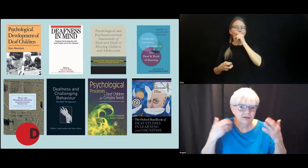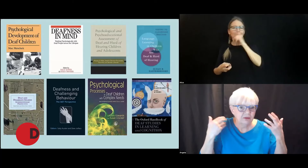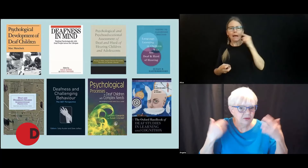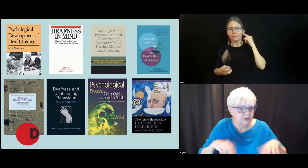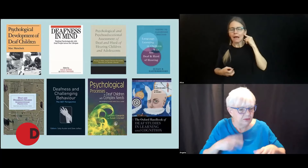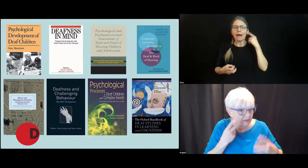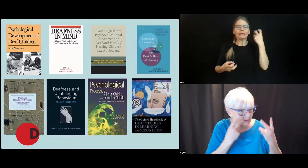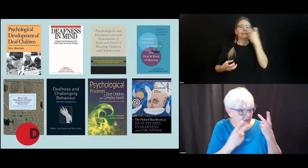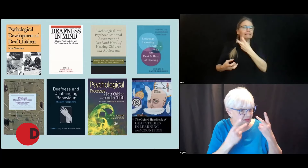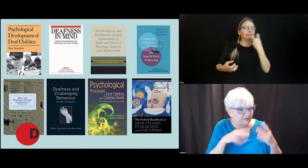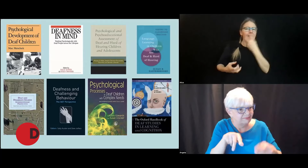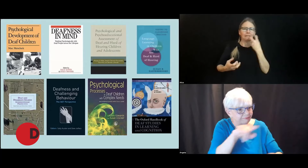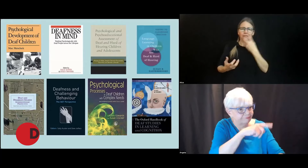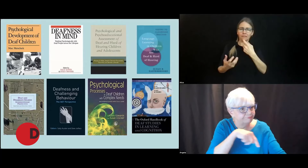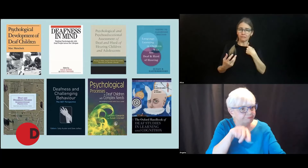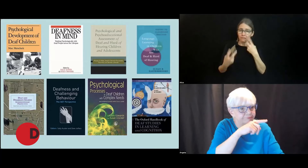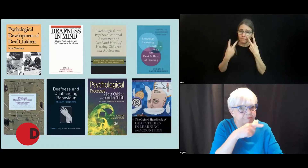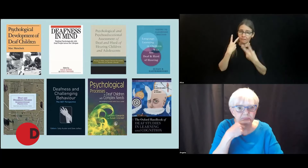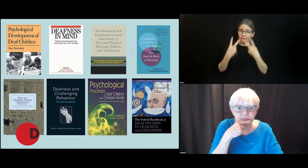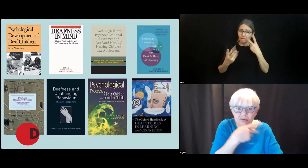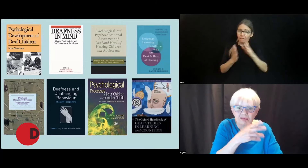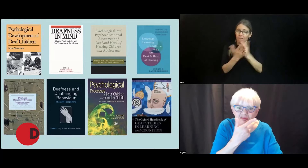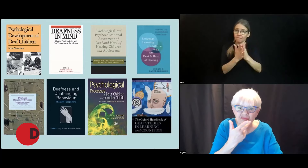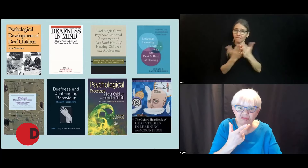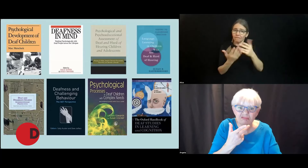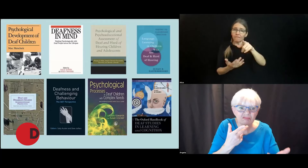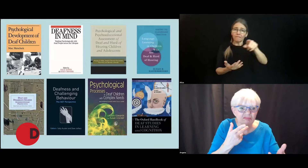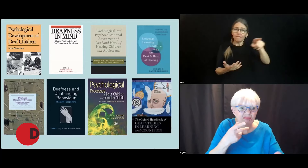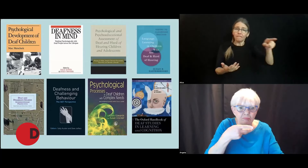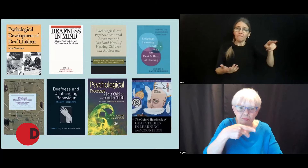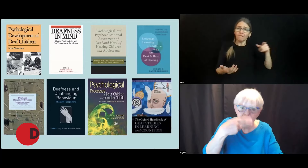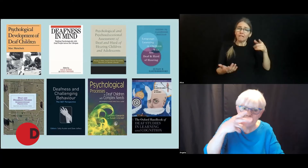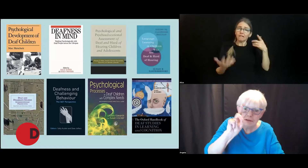I was in awe of everything I saw; hearing people have PHD.